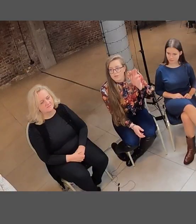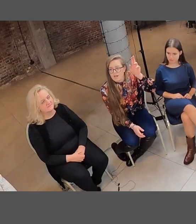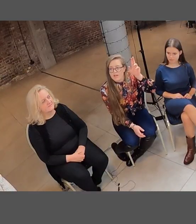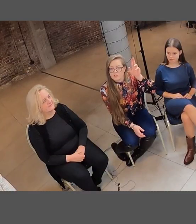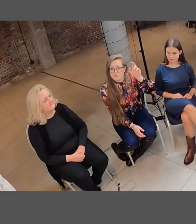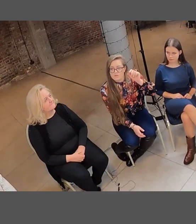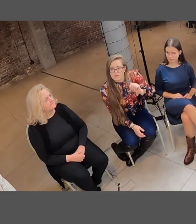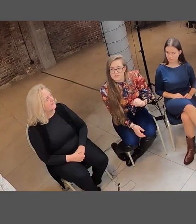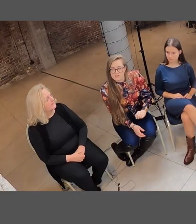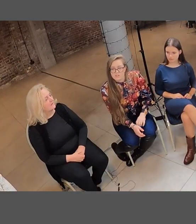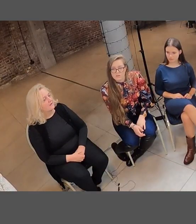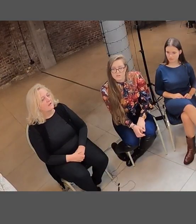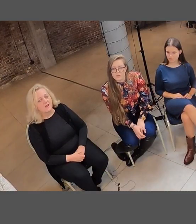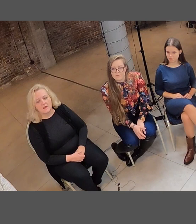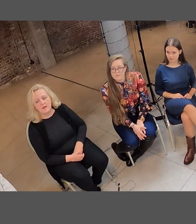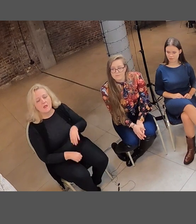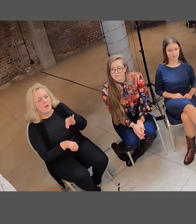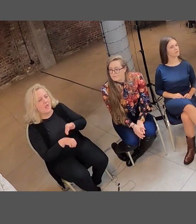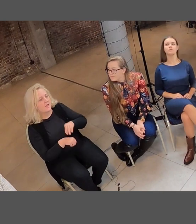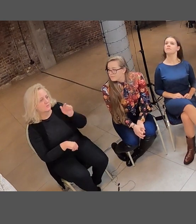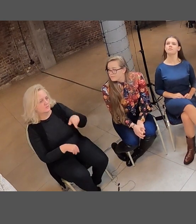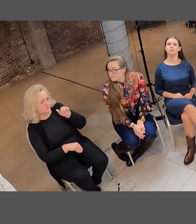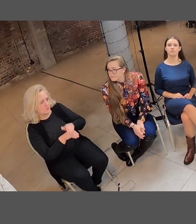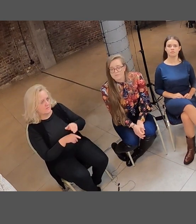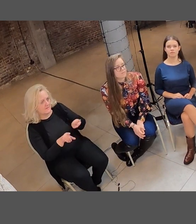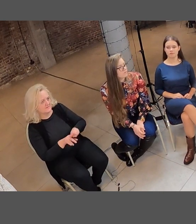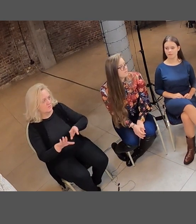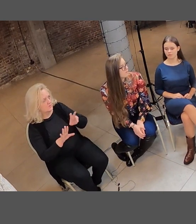[Various persons]: The doctor has to give consent. [Eugeniusz]: They are referring to those 7 or 8 hours,